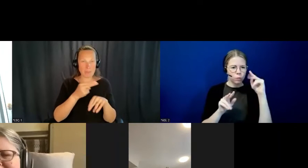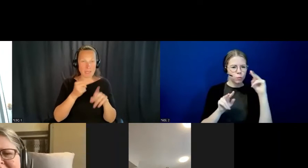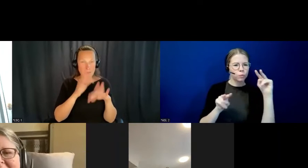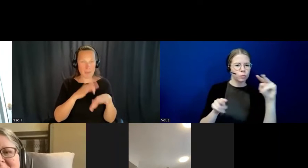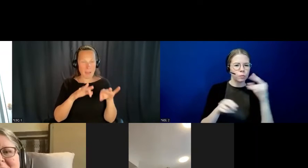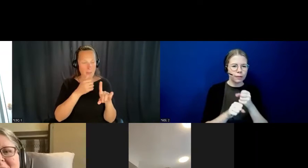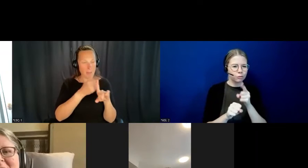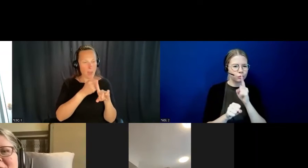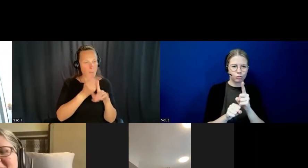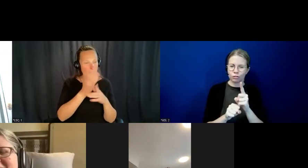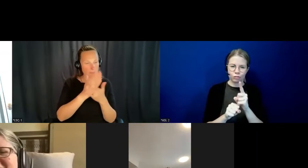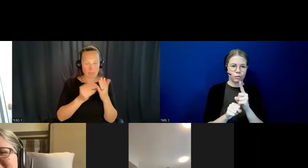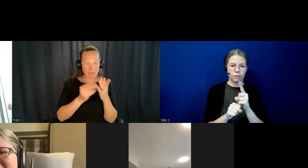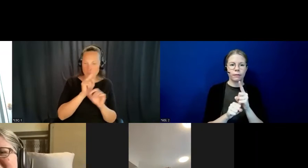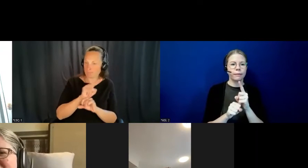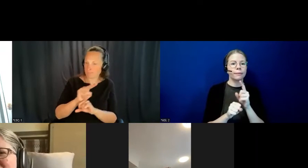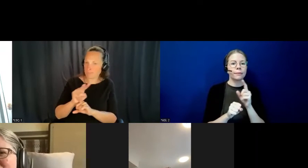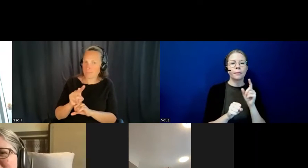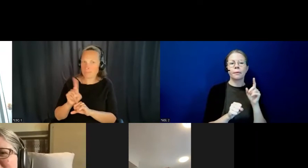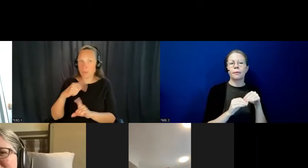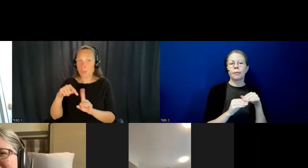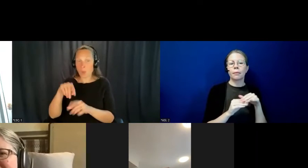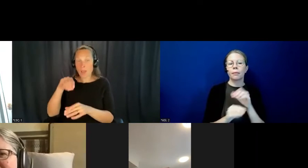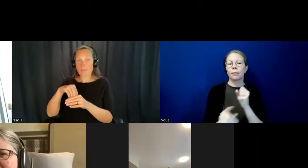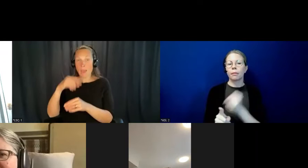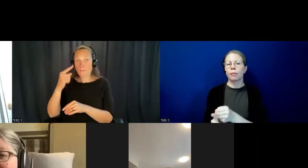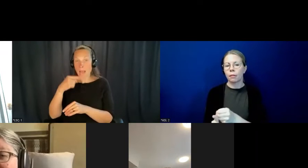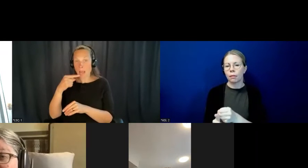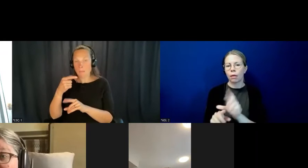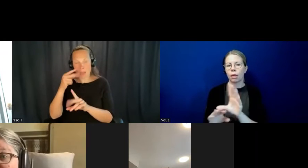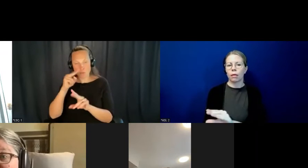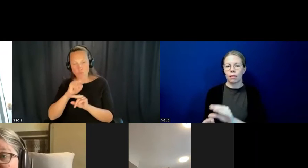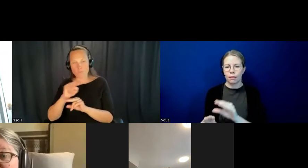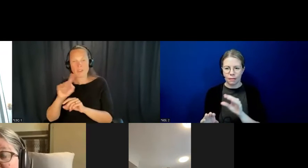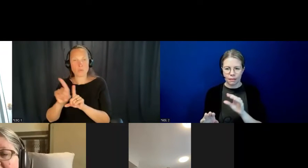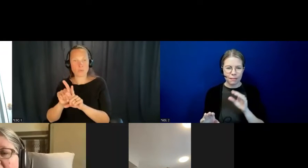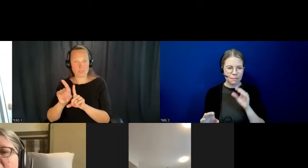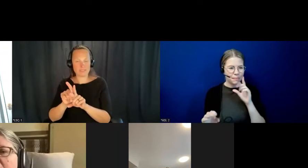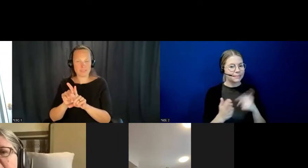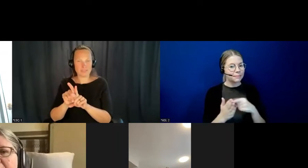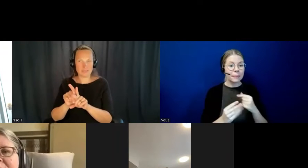BECAUSE SOMETIMES IT'S EASY TO HAVE THOSE ROBUST SYSTEMS AT THE START OF SOMETHING.